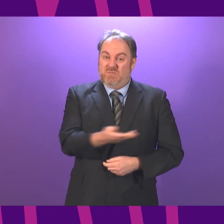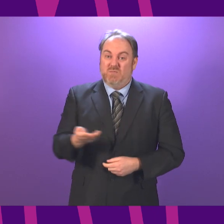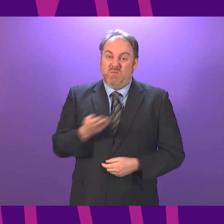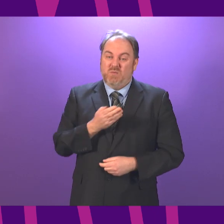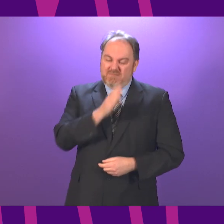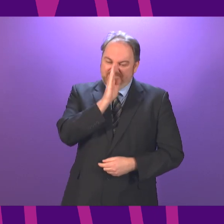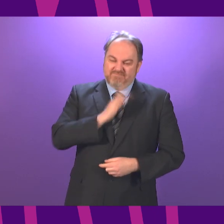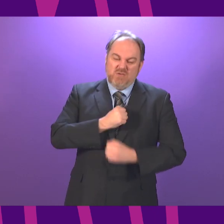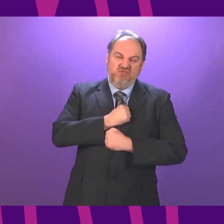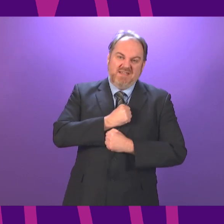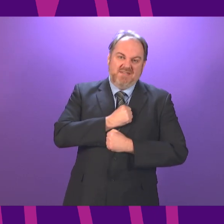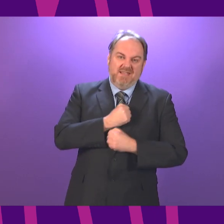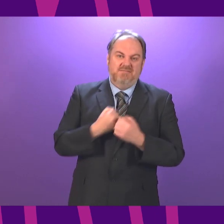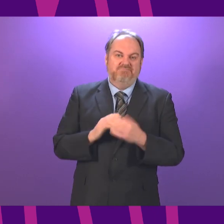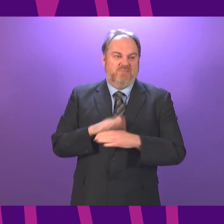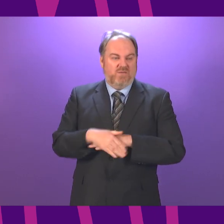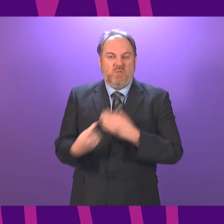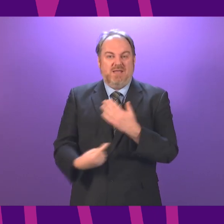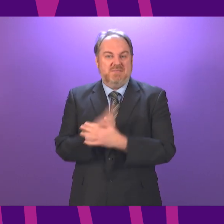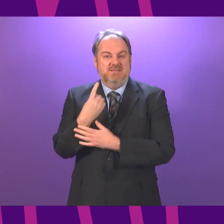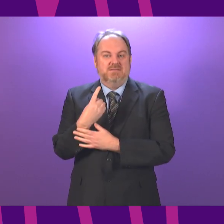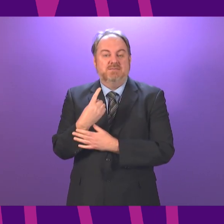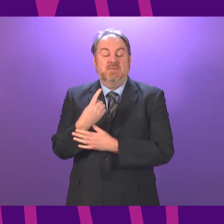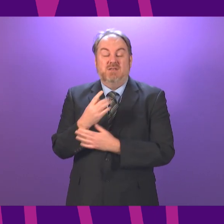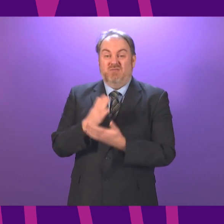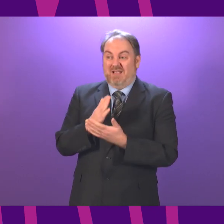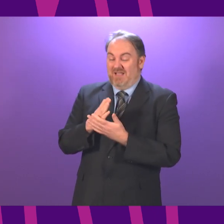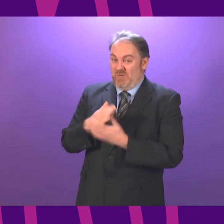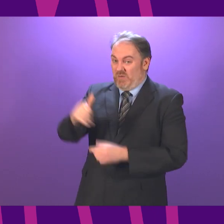The figures that I have reported today demonstrate the seriousness of the situation that we continue